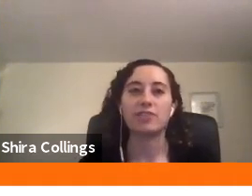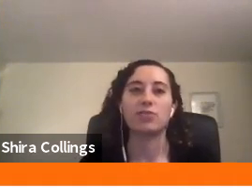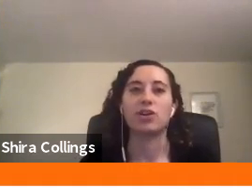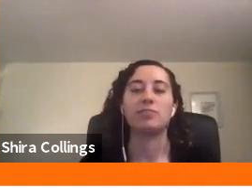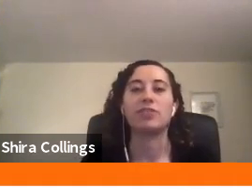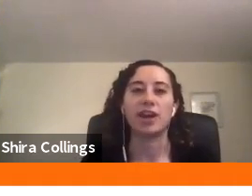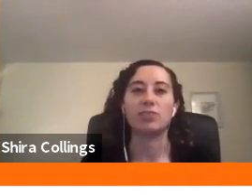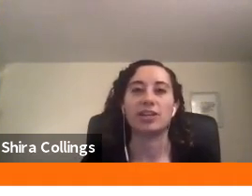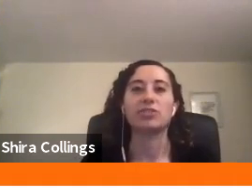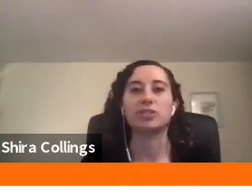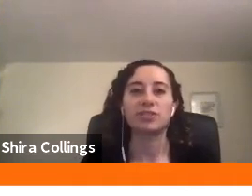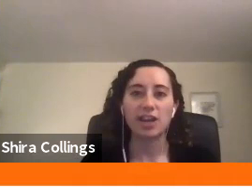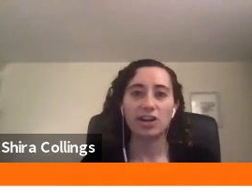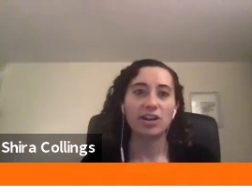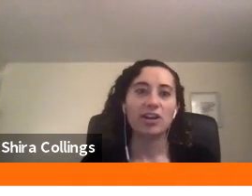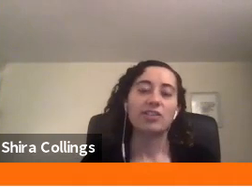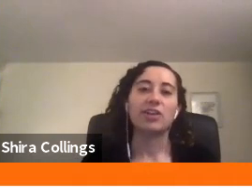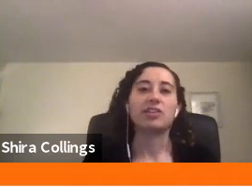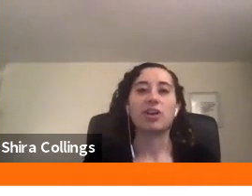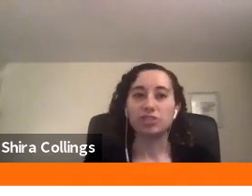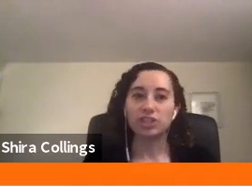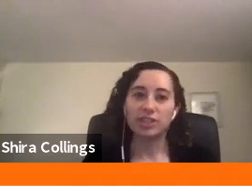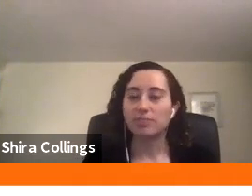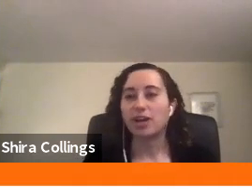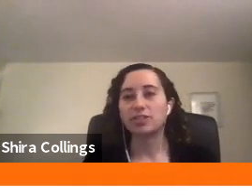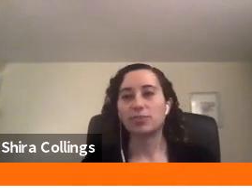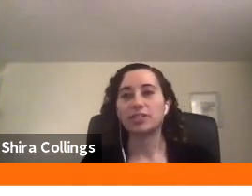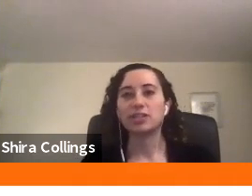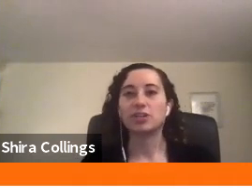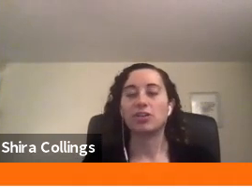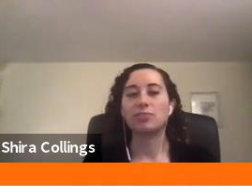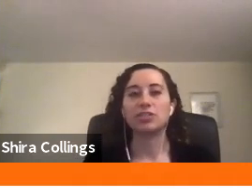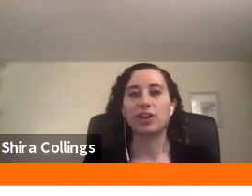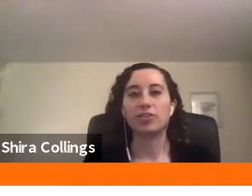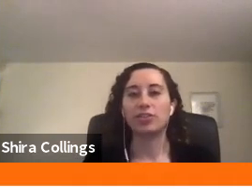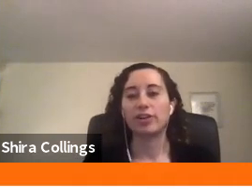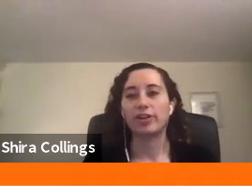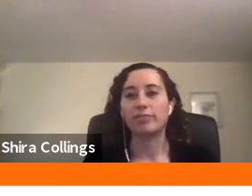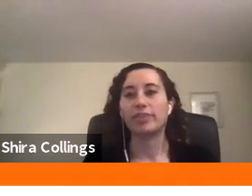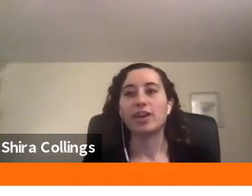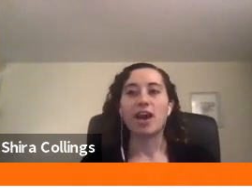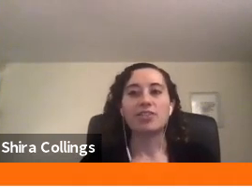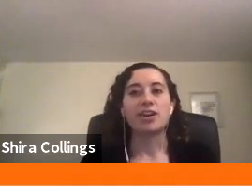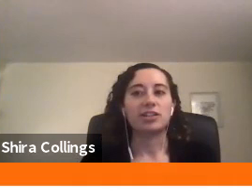So one strategy for combatting weight stigma in these spaces is to advocate for and provide weight inclusive care